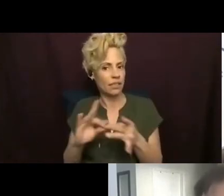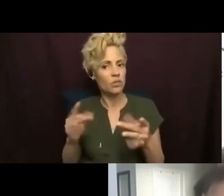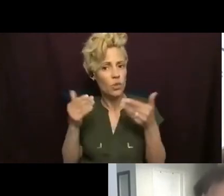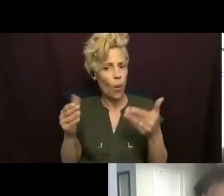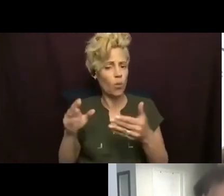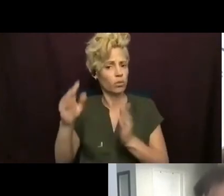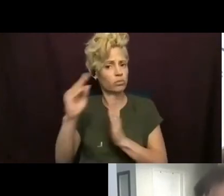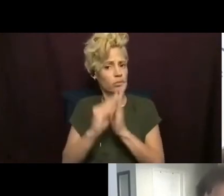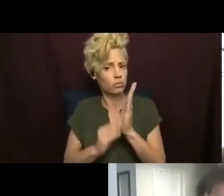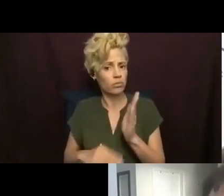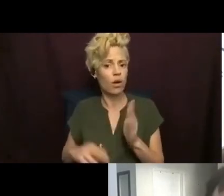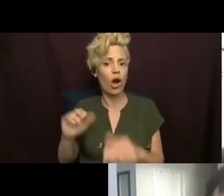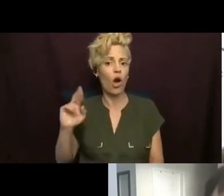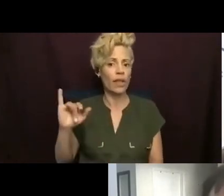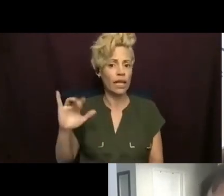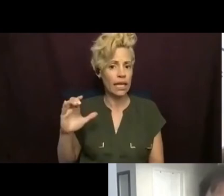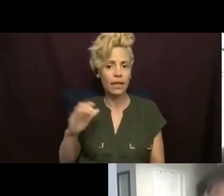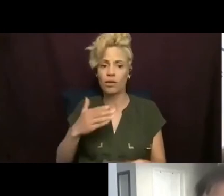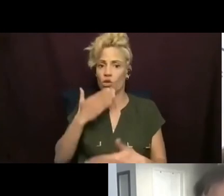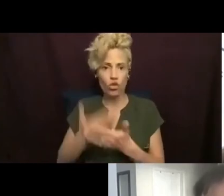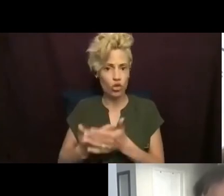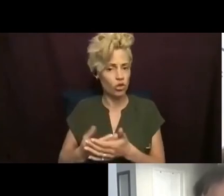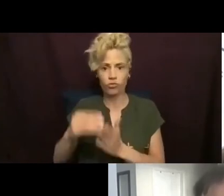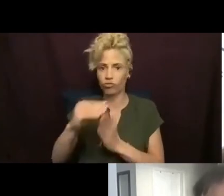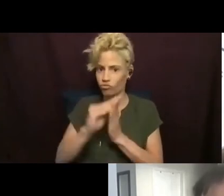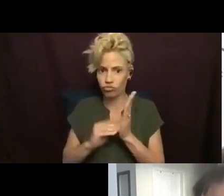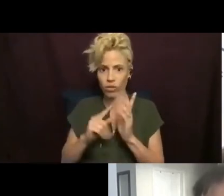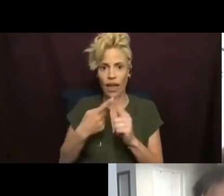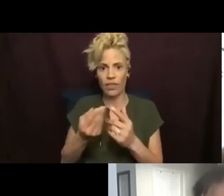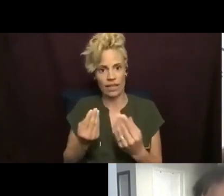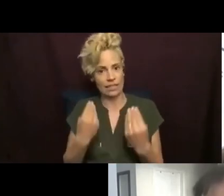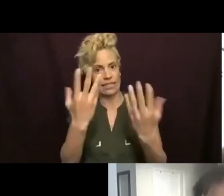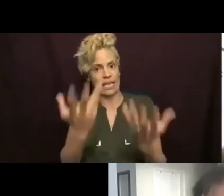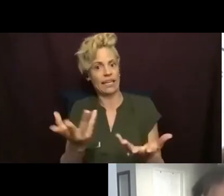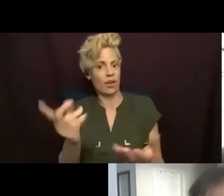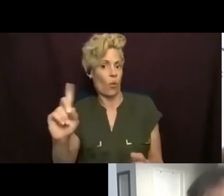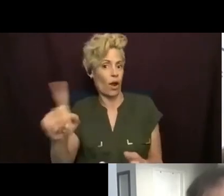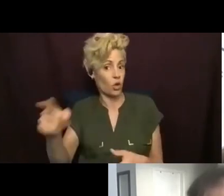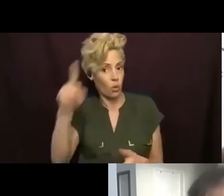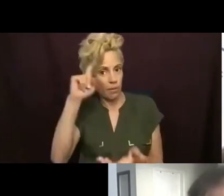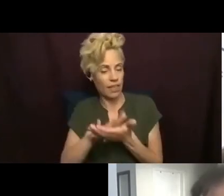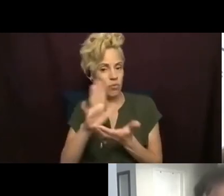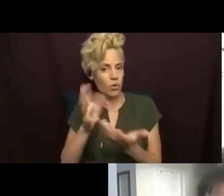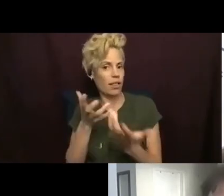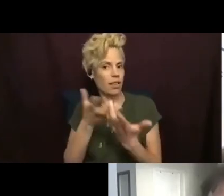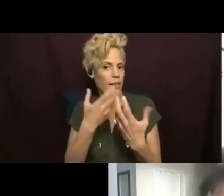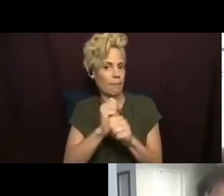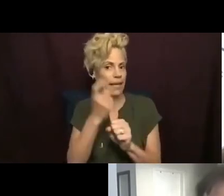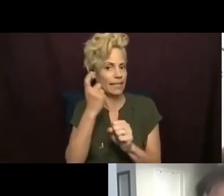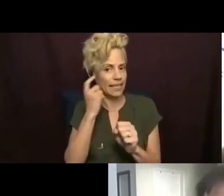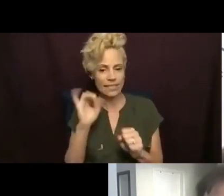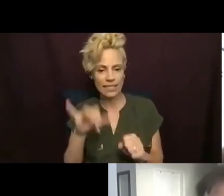and then send it somewhere where you think it would make sense. That's not terribly great advice,